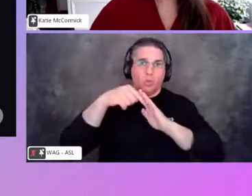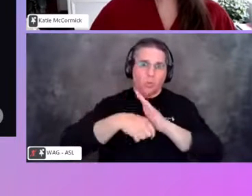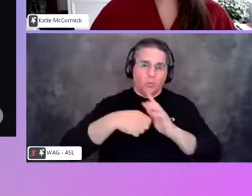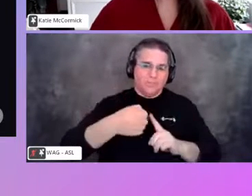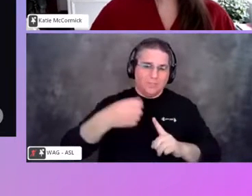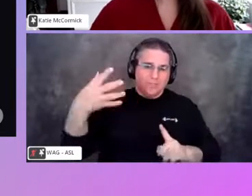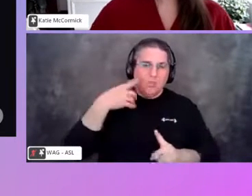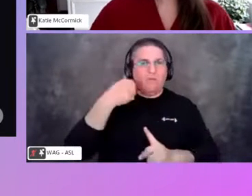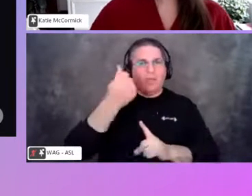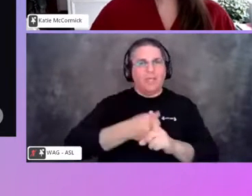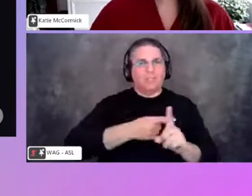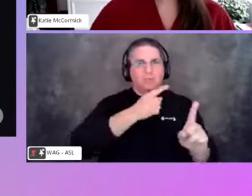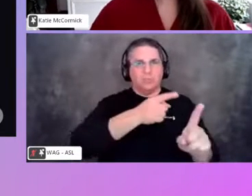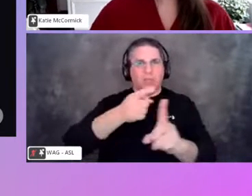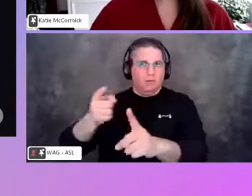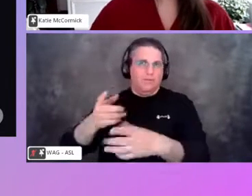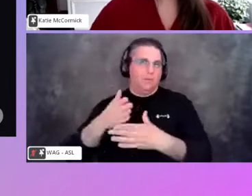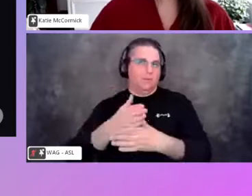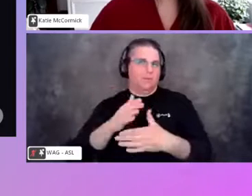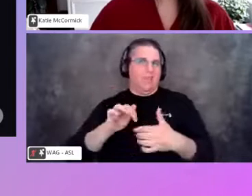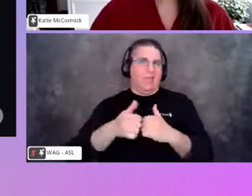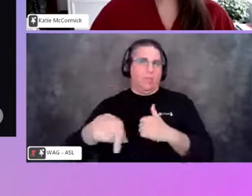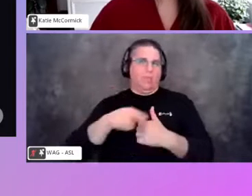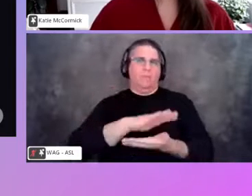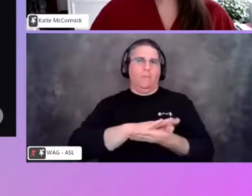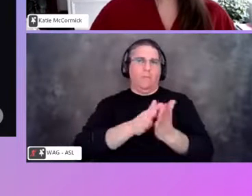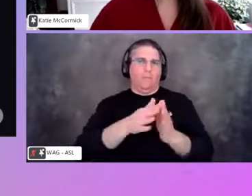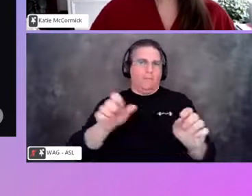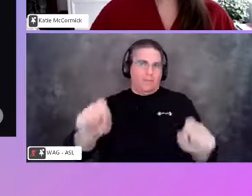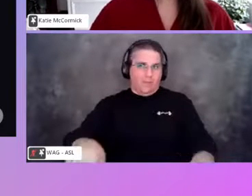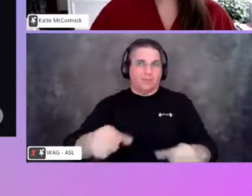data. Now over the next couple slides we're going to go into